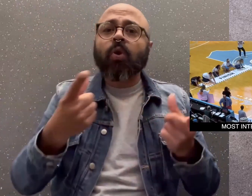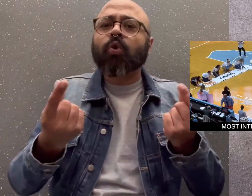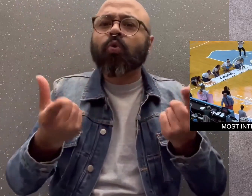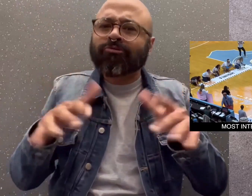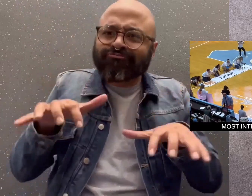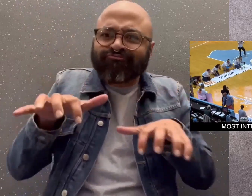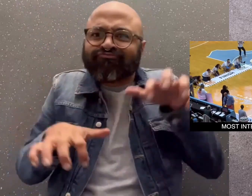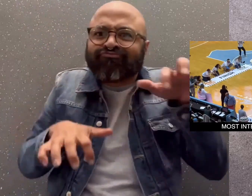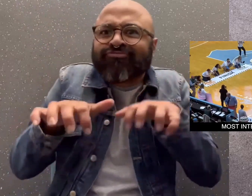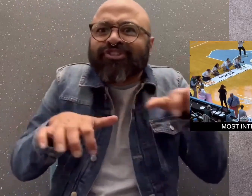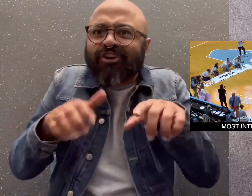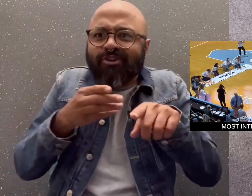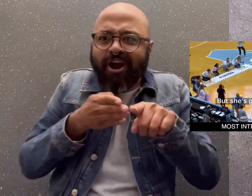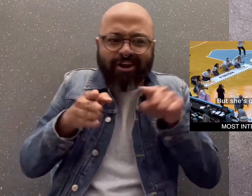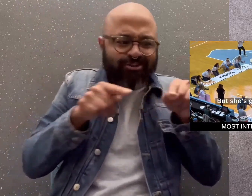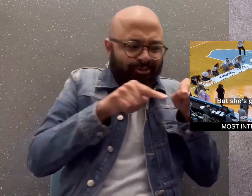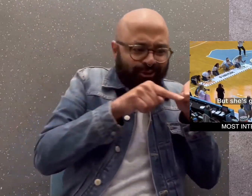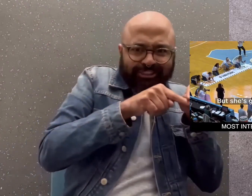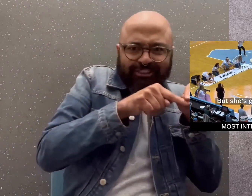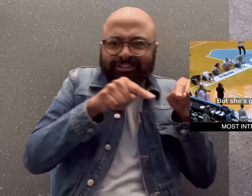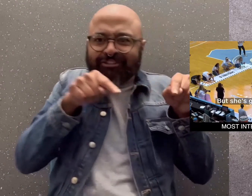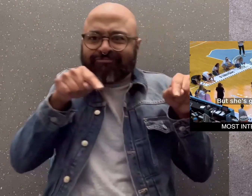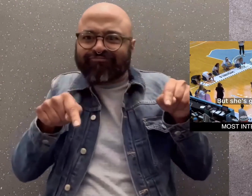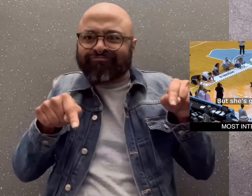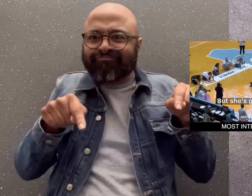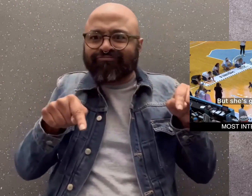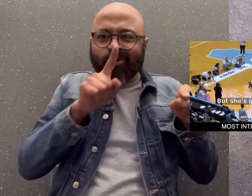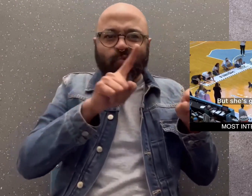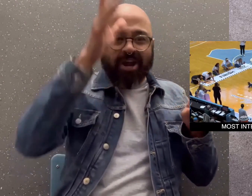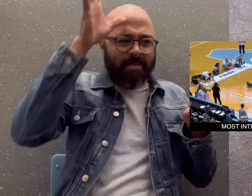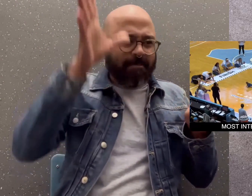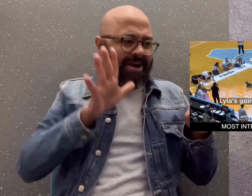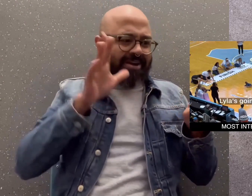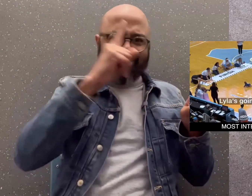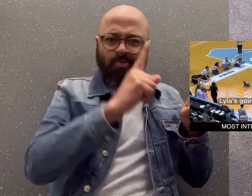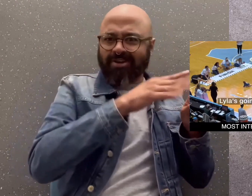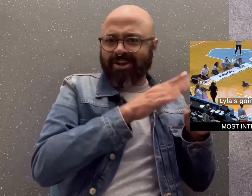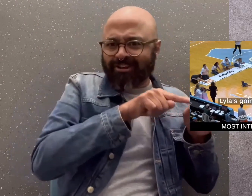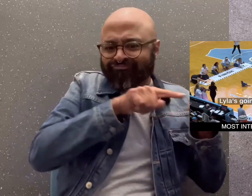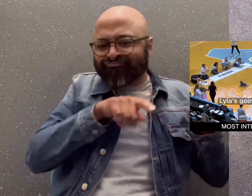All they had to do was crawl across the floor from one parent to the other.